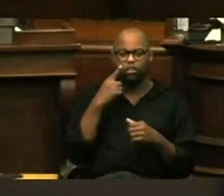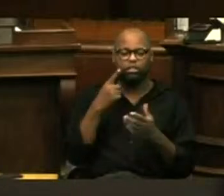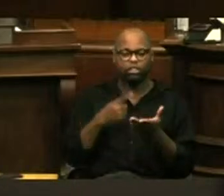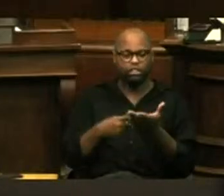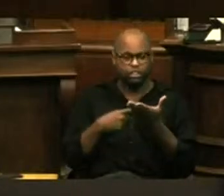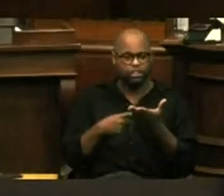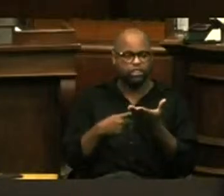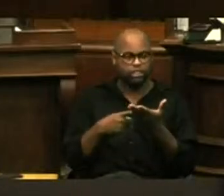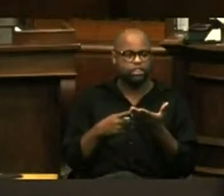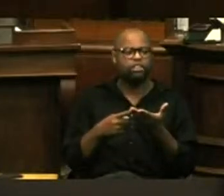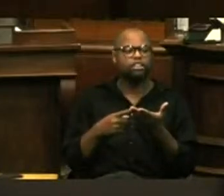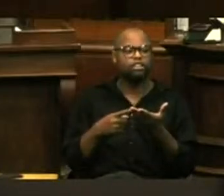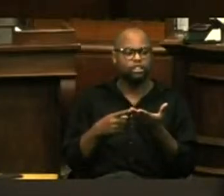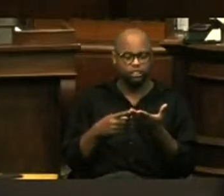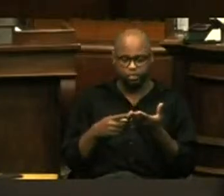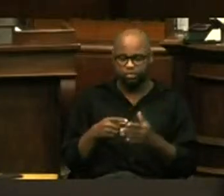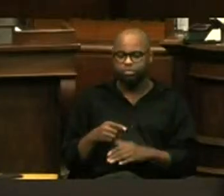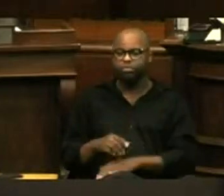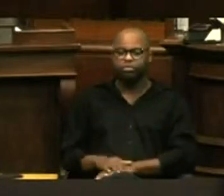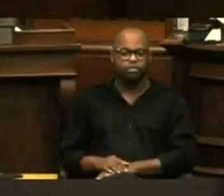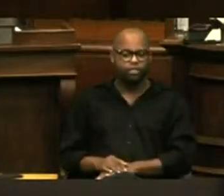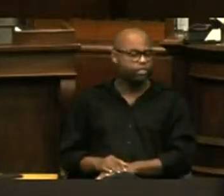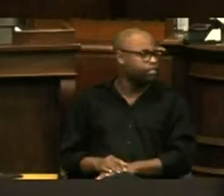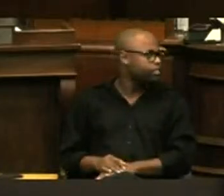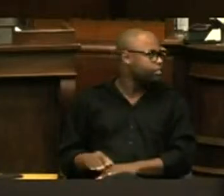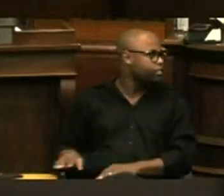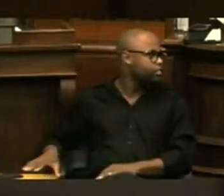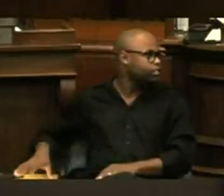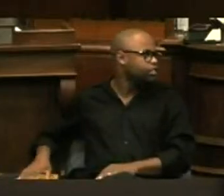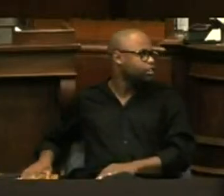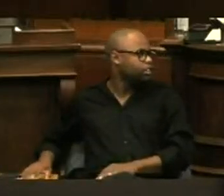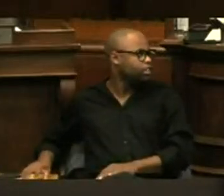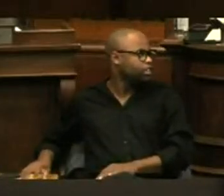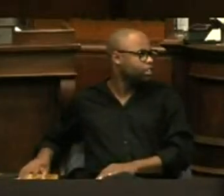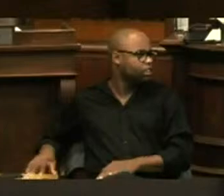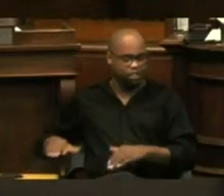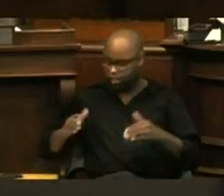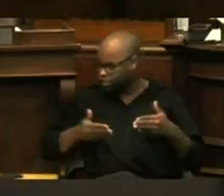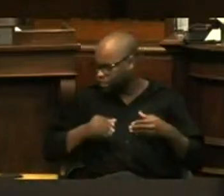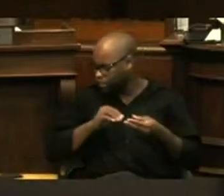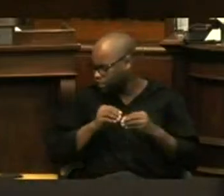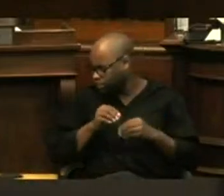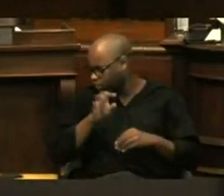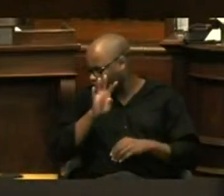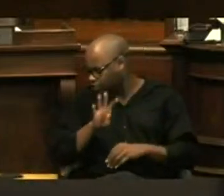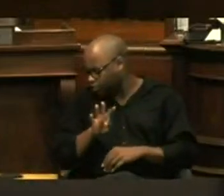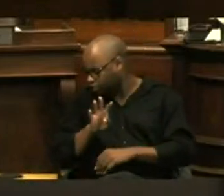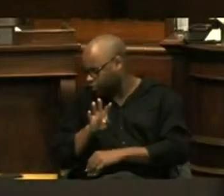can disclose the affiliation only and may discuss with the vote. Because we work for the